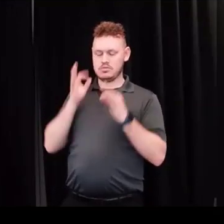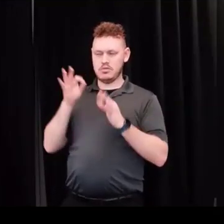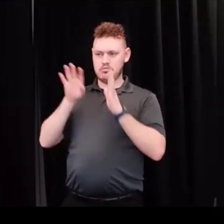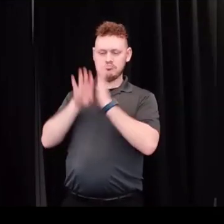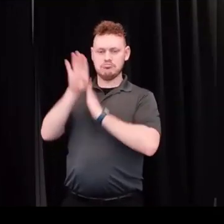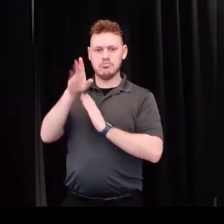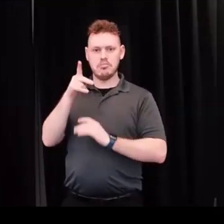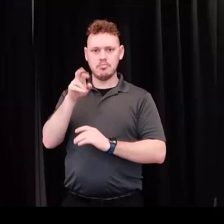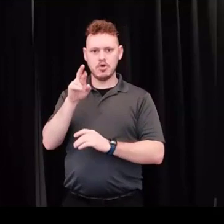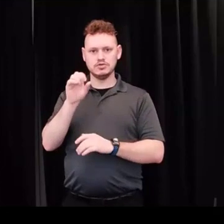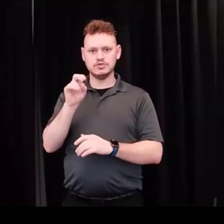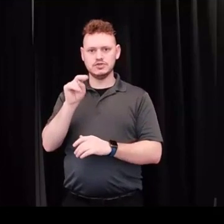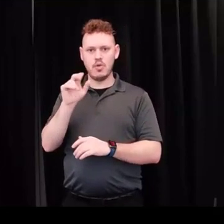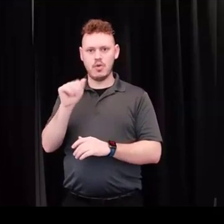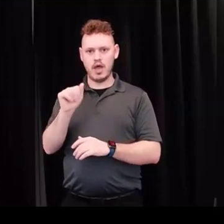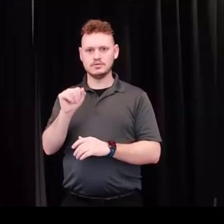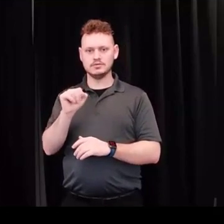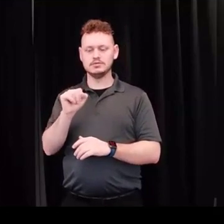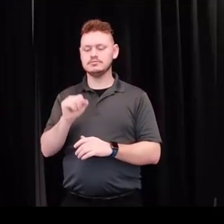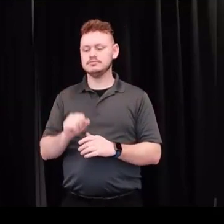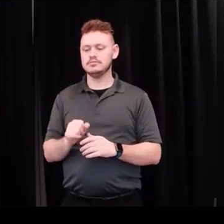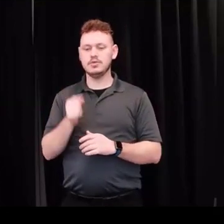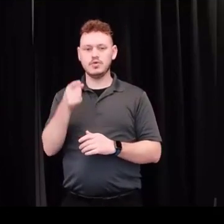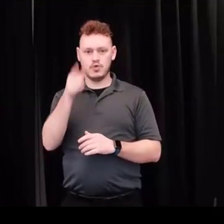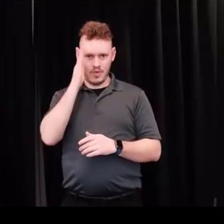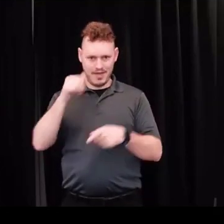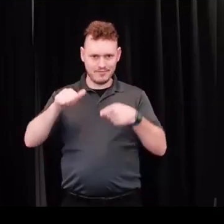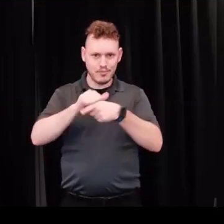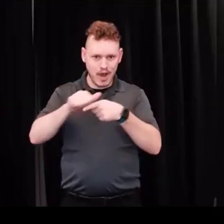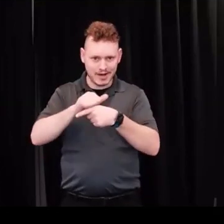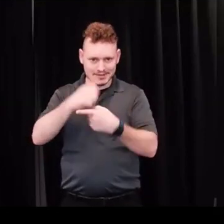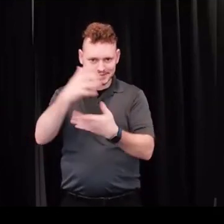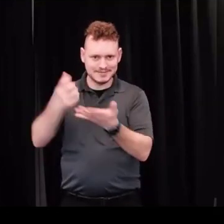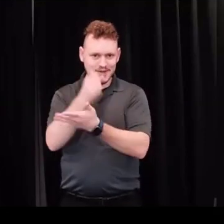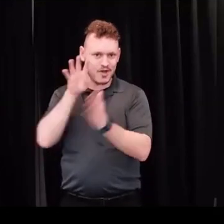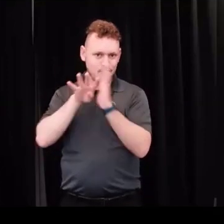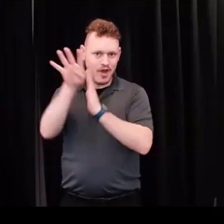going to get an opportunity to practice creating personas. We're going to have